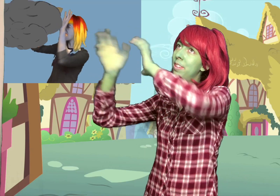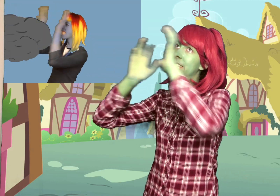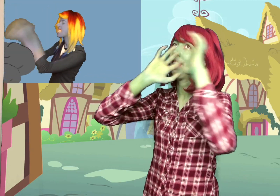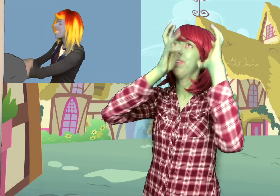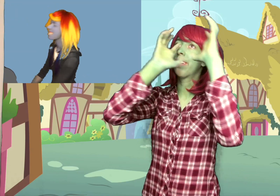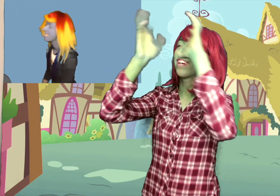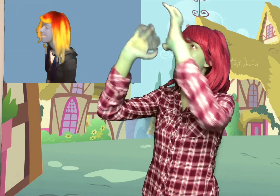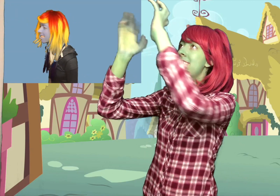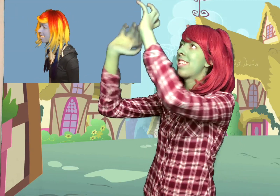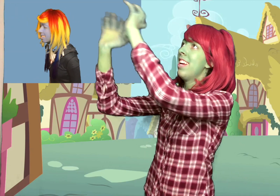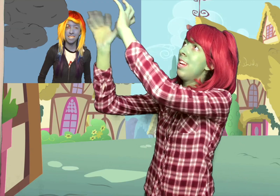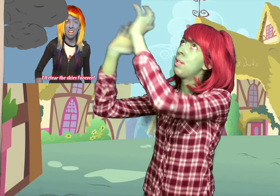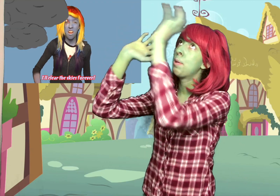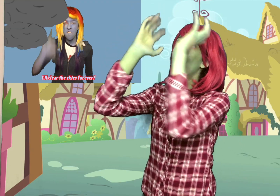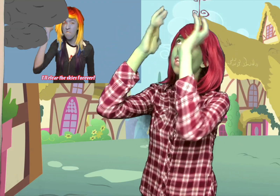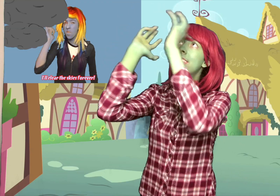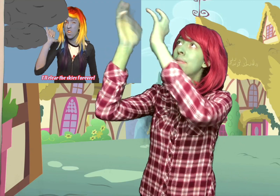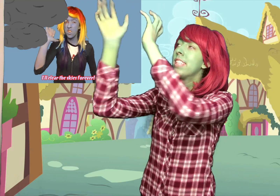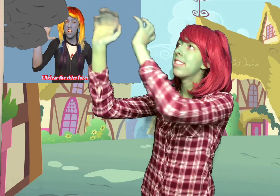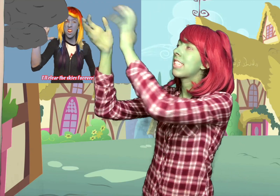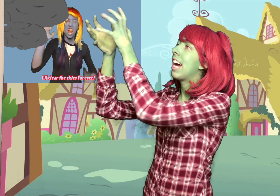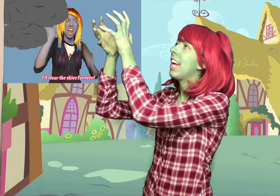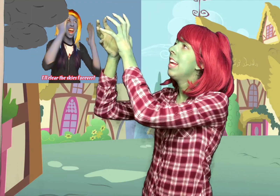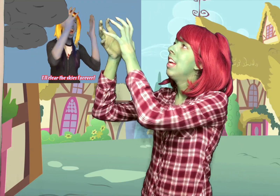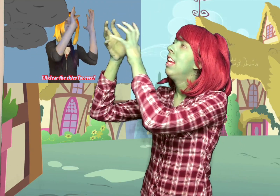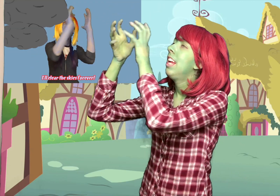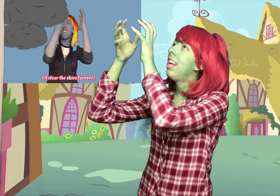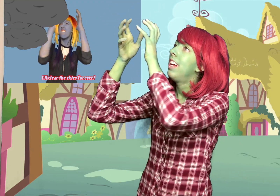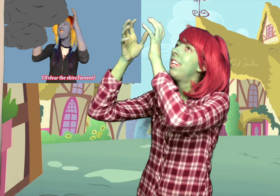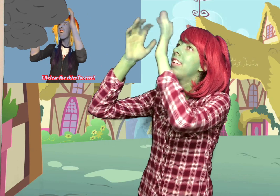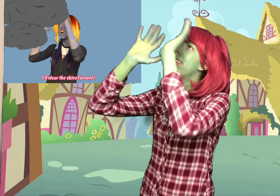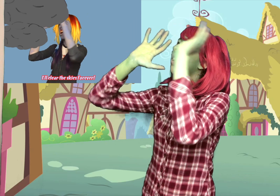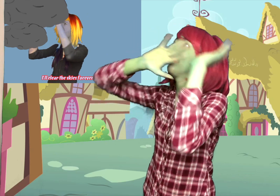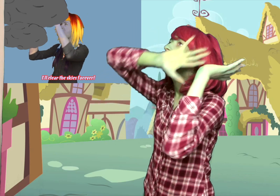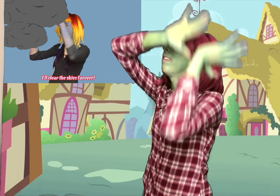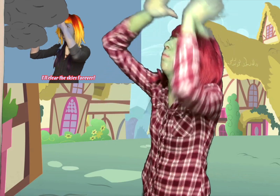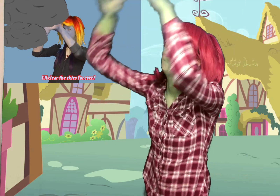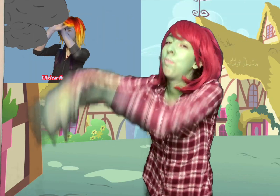like go across to place them in the sky and then